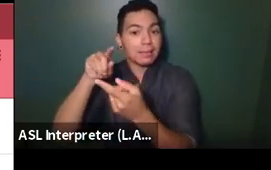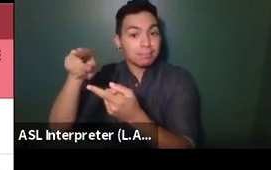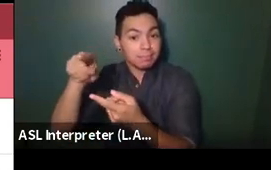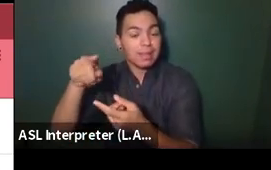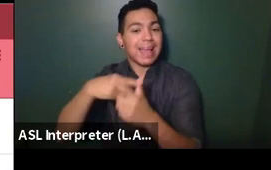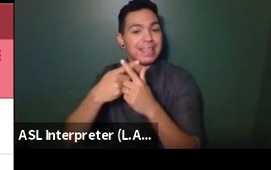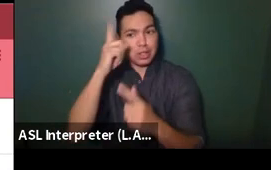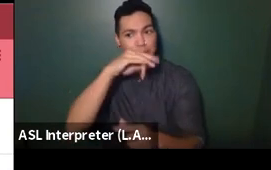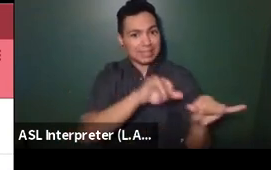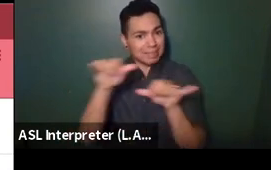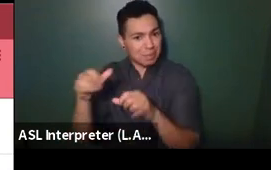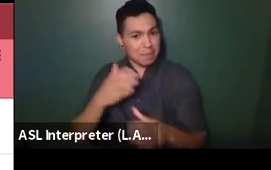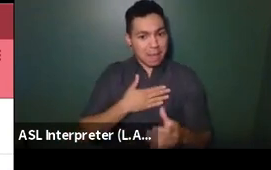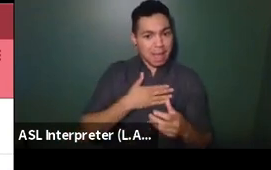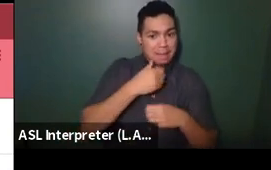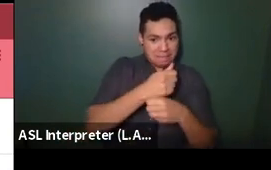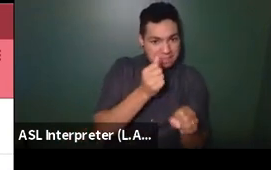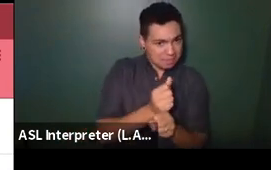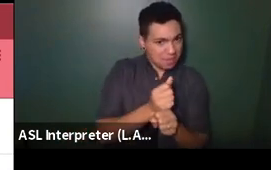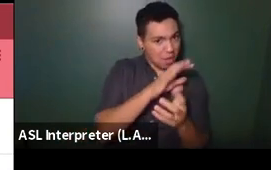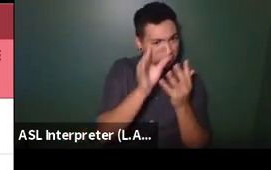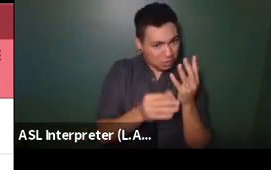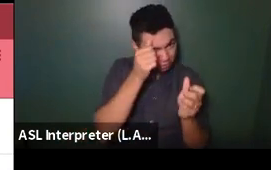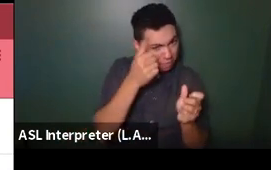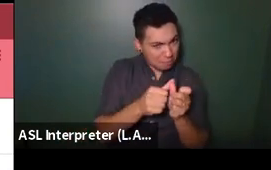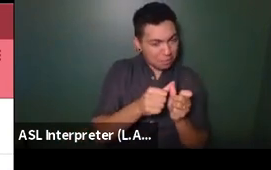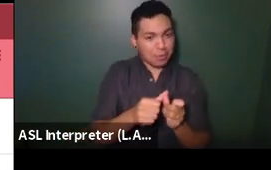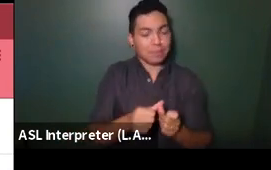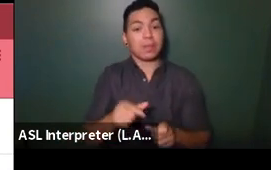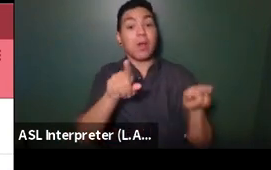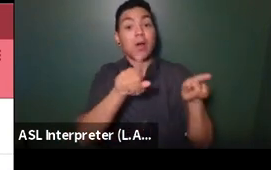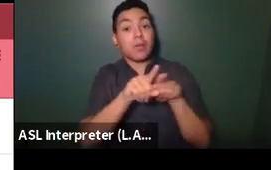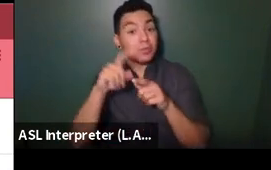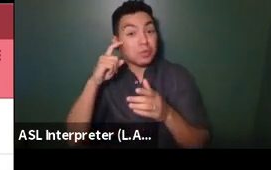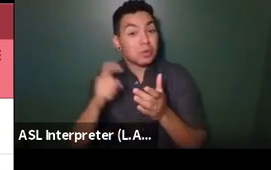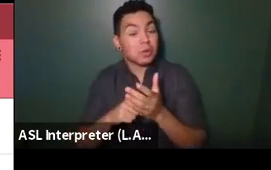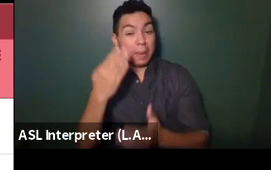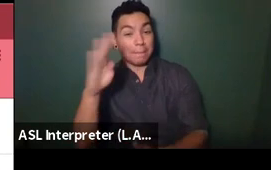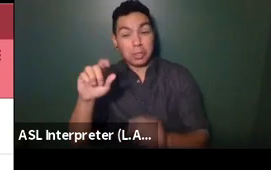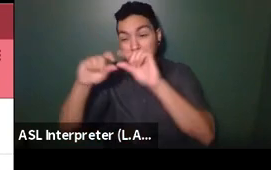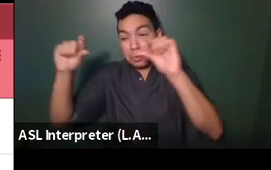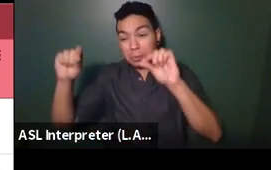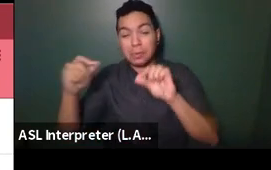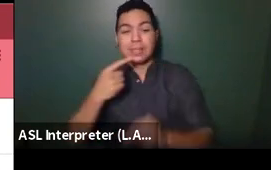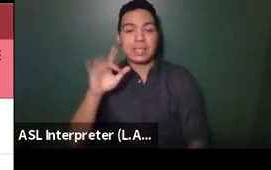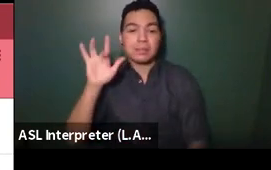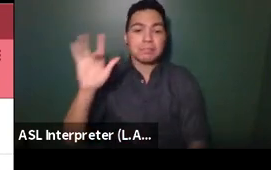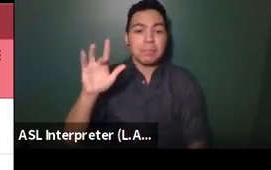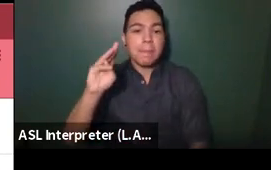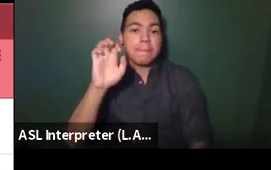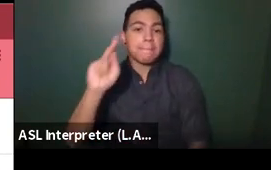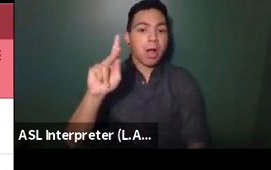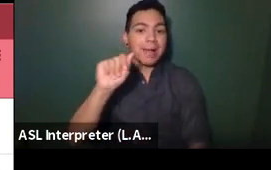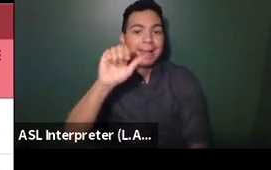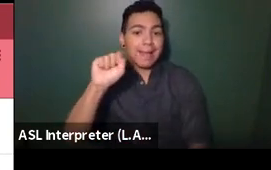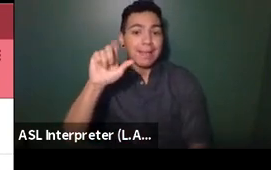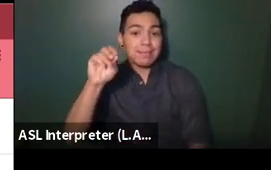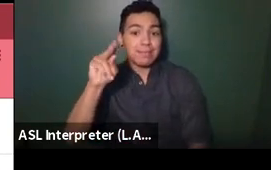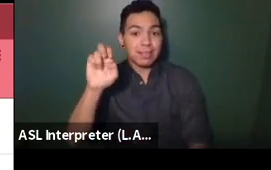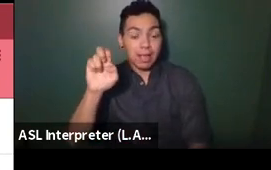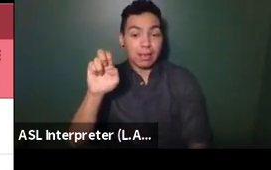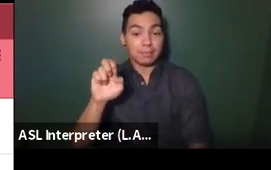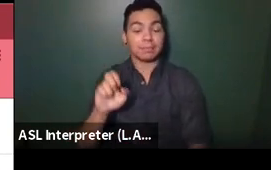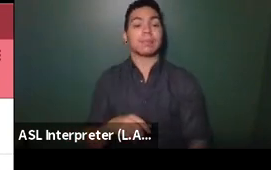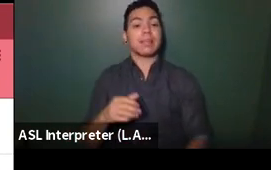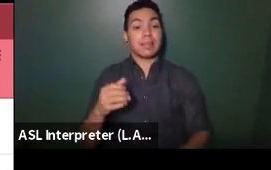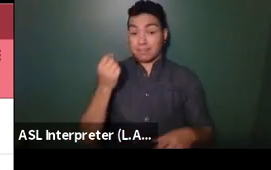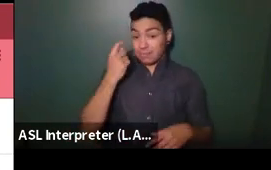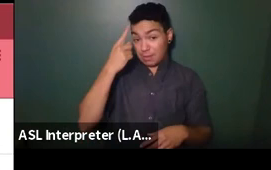Katherine Livick - ESD 112: There also is a button called Mark as Done and I want to make a point about this. There is a workflow for your students that differs depending on what kind of assignment they give.